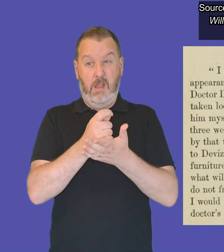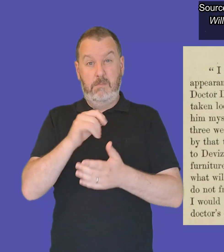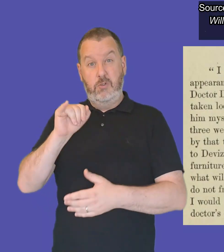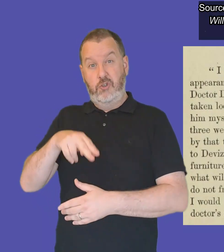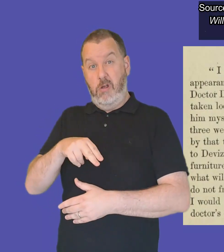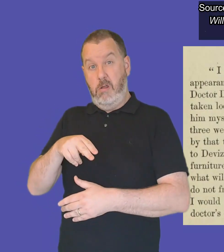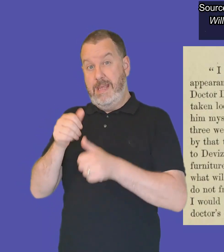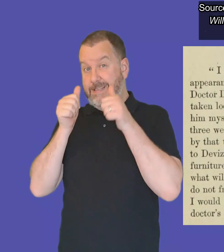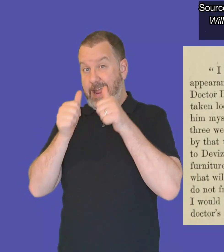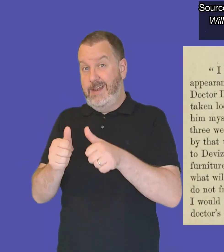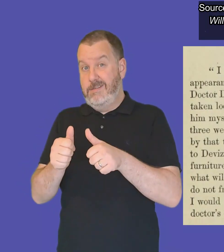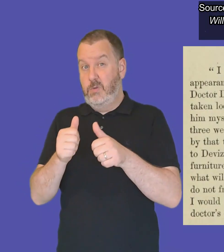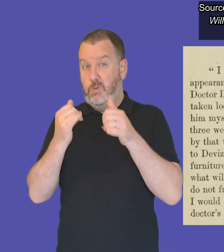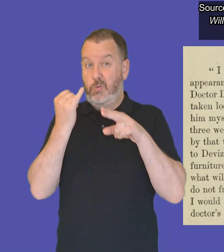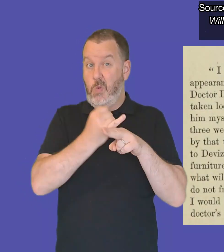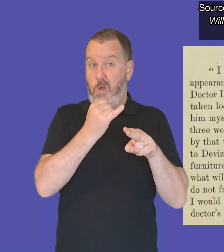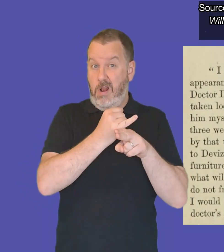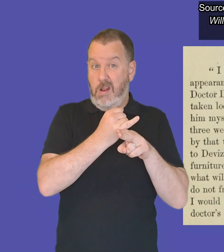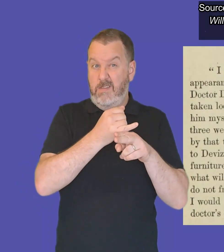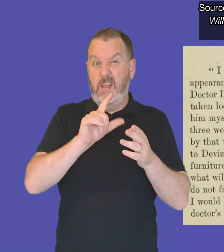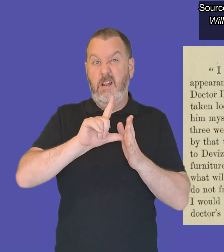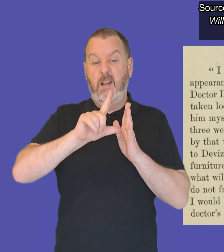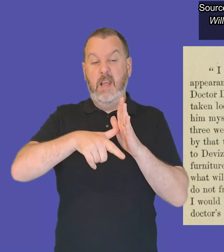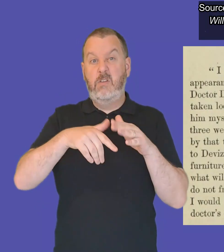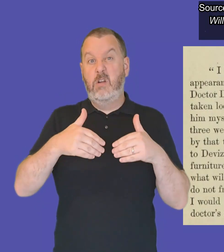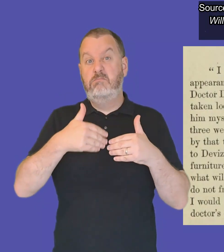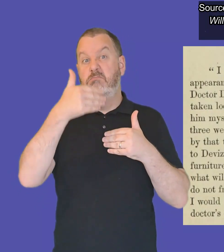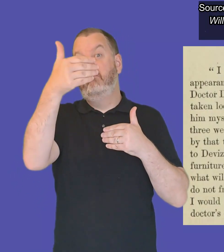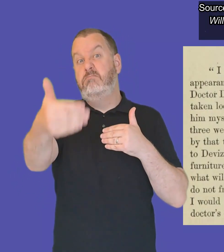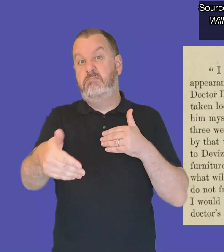So at this point, John Moore was possibly attending the Birmingham